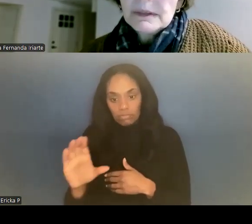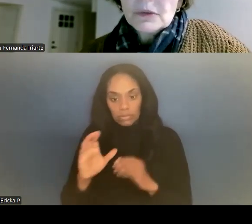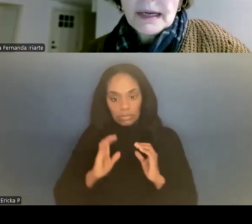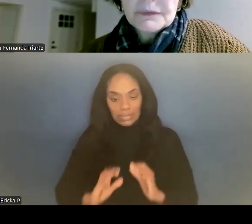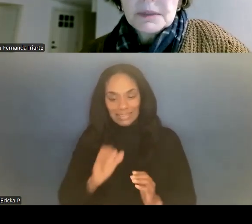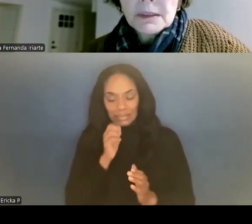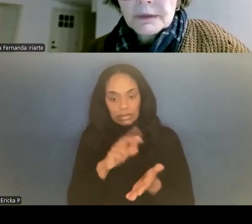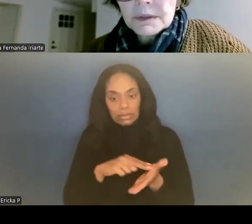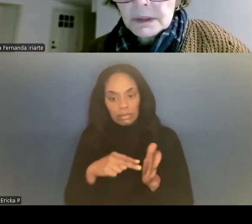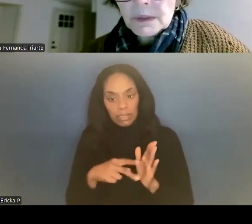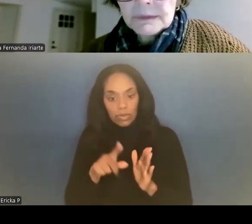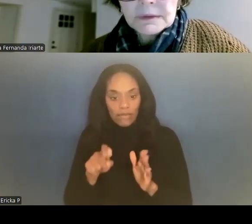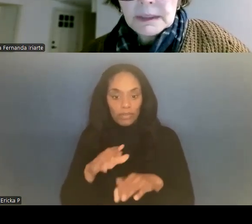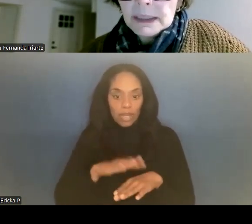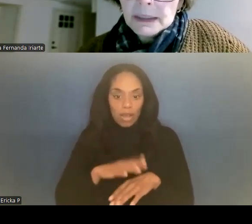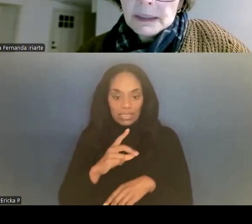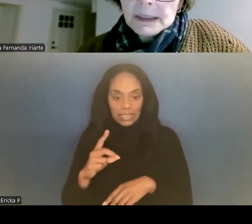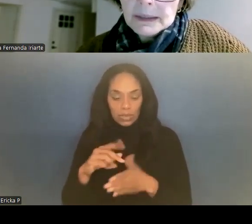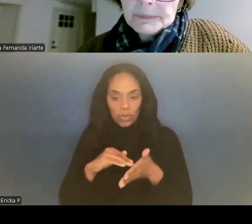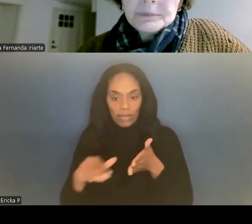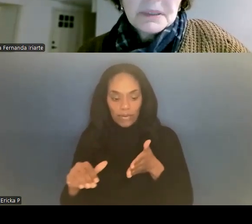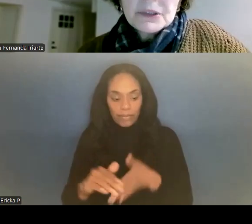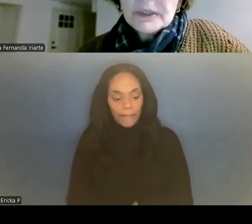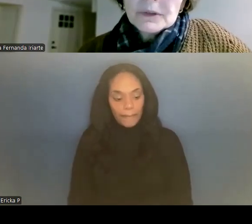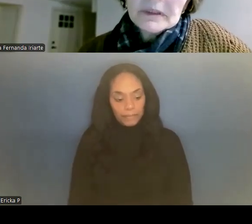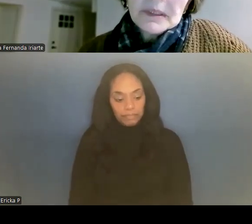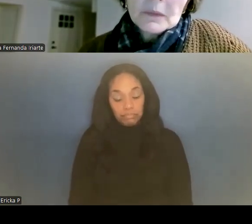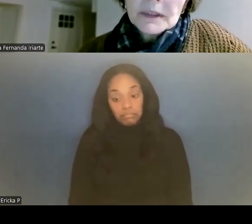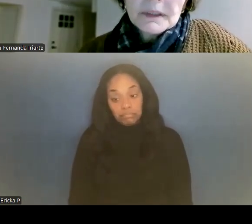that you have to be on the DD waiver. But you can only be on one of these.